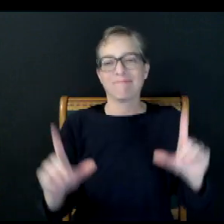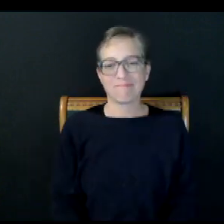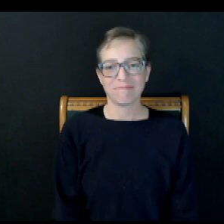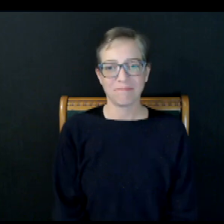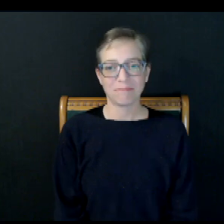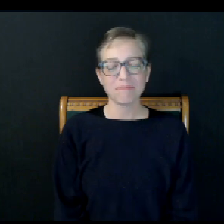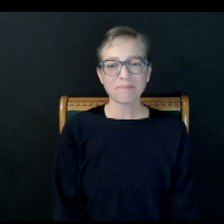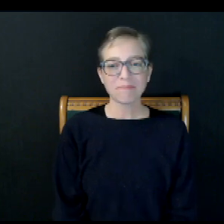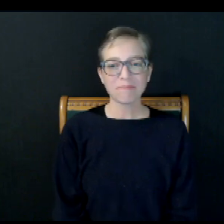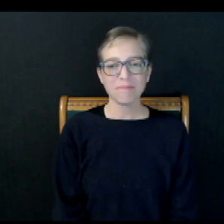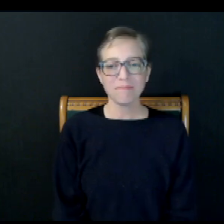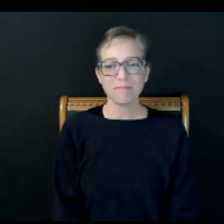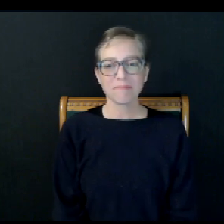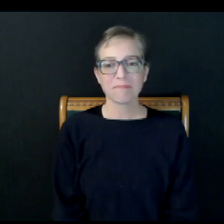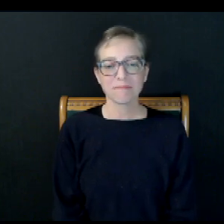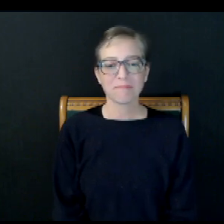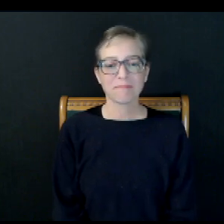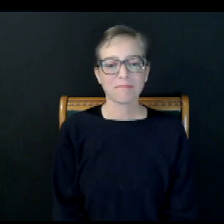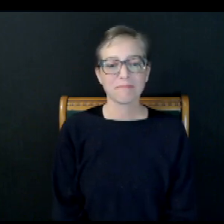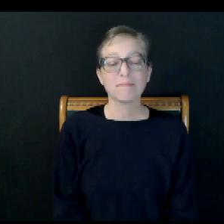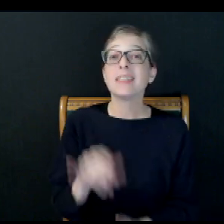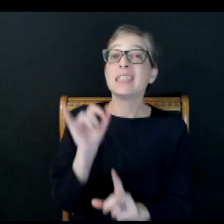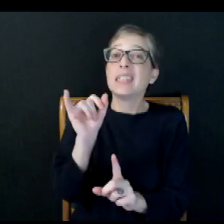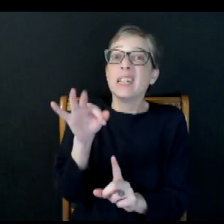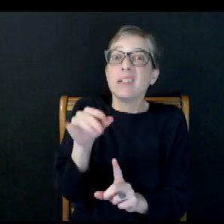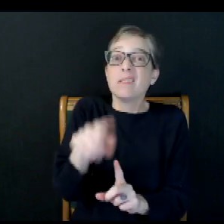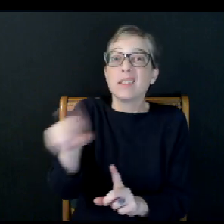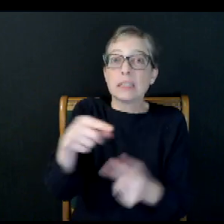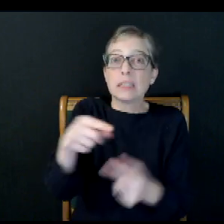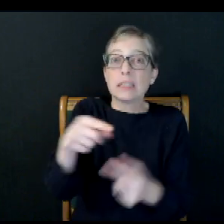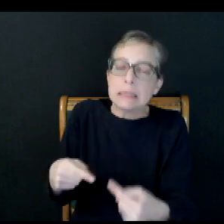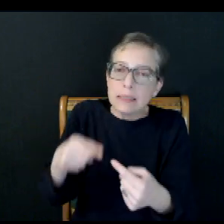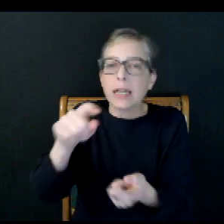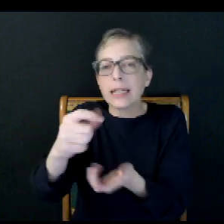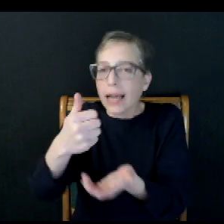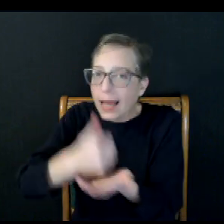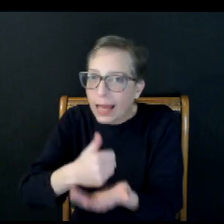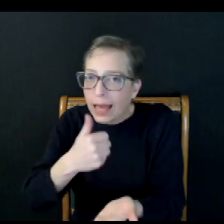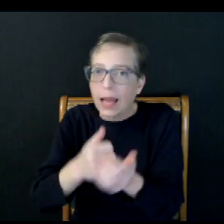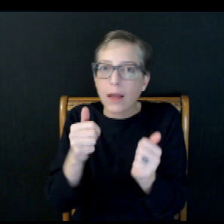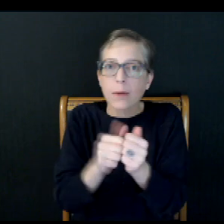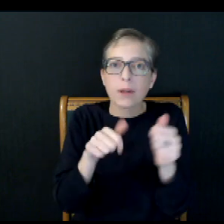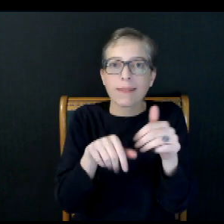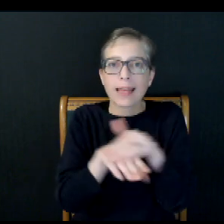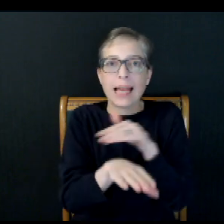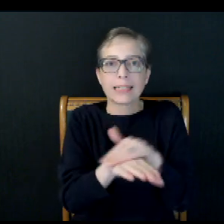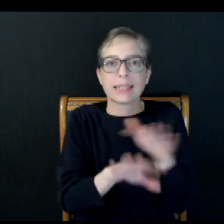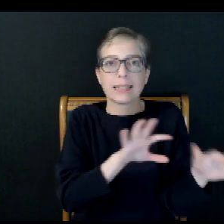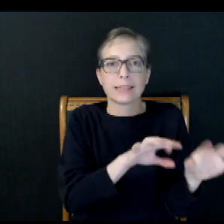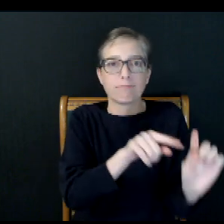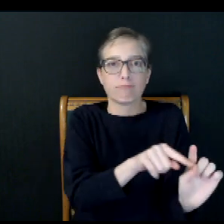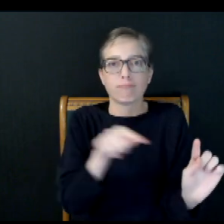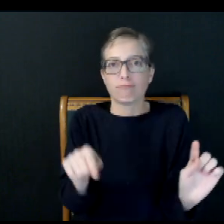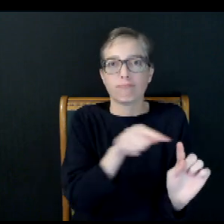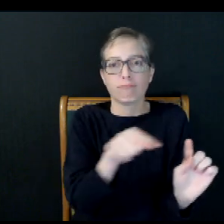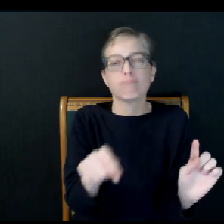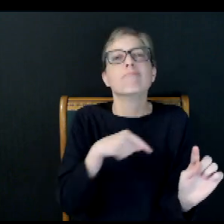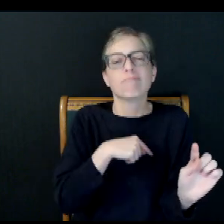If you need assistance on how to access these accessibility features, please indicate assistance within the chat.